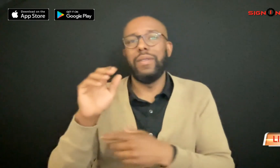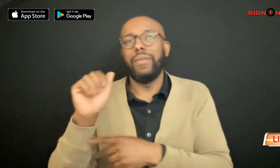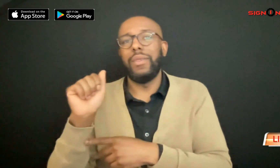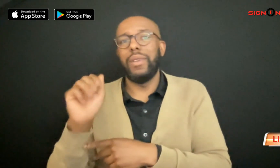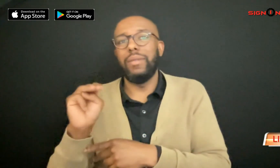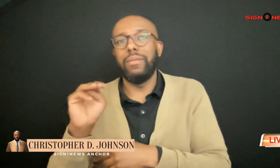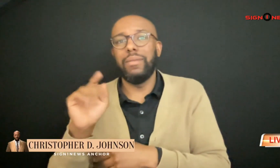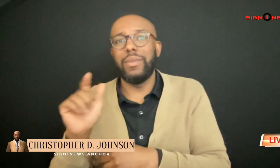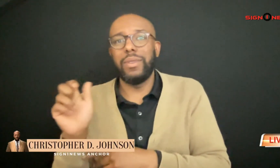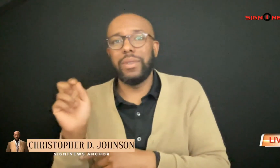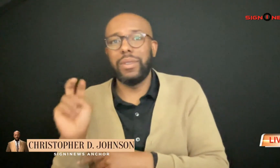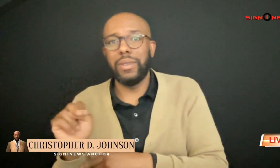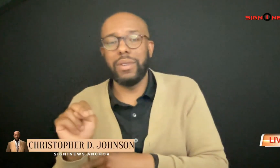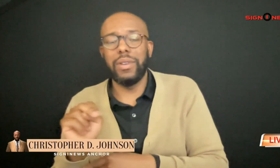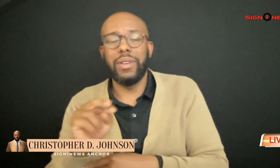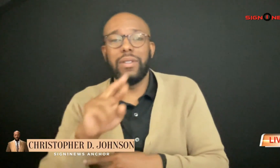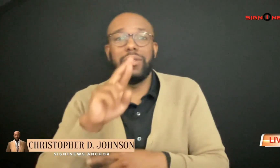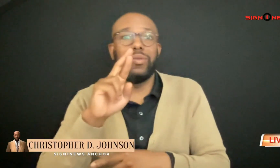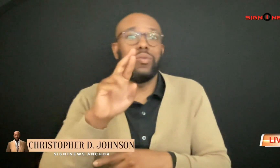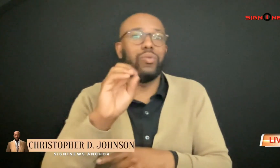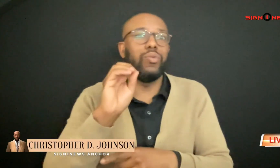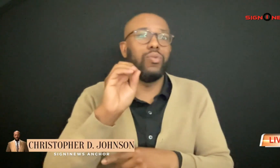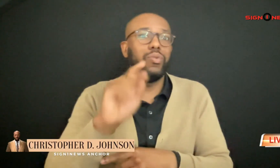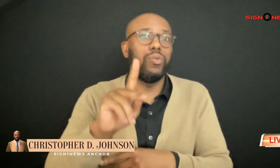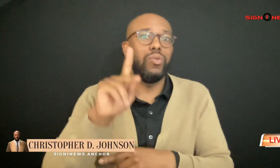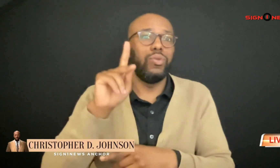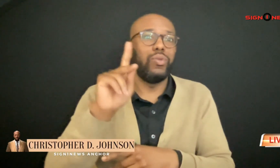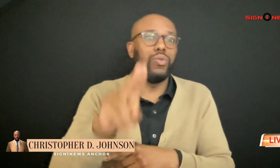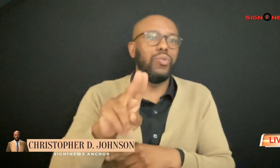Roku take care